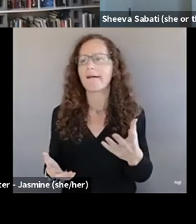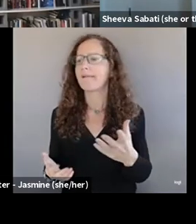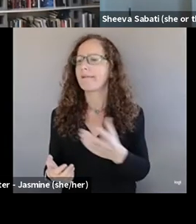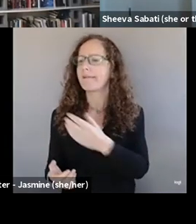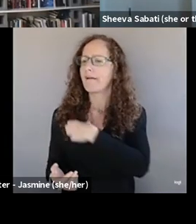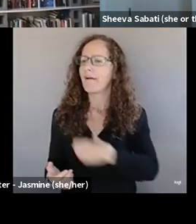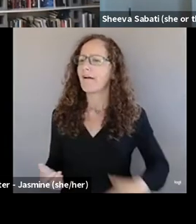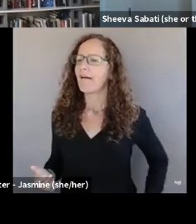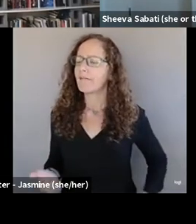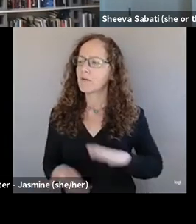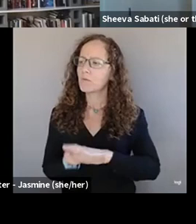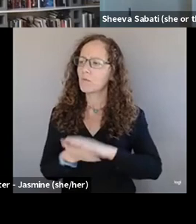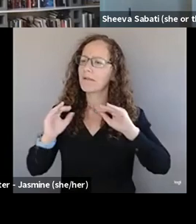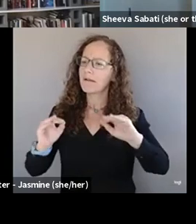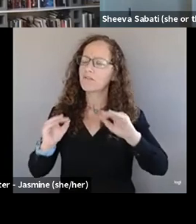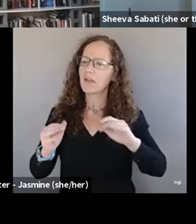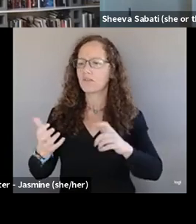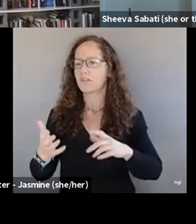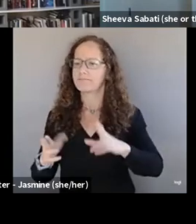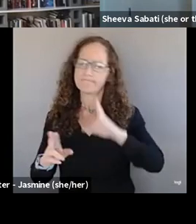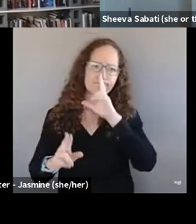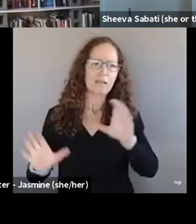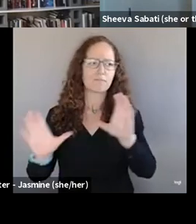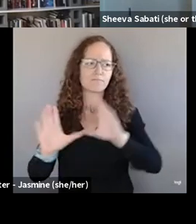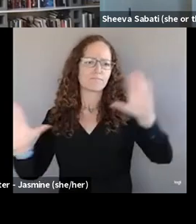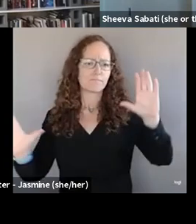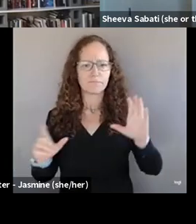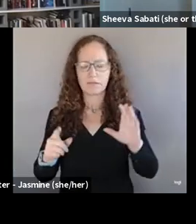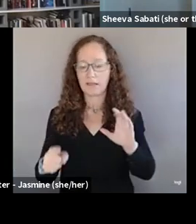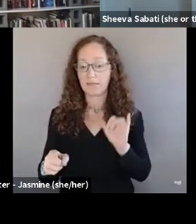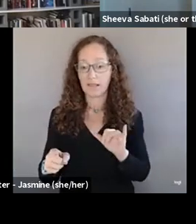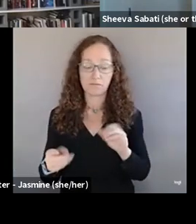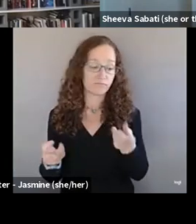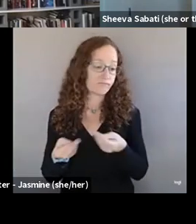not going to turn into a freedom school. It is a bank is going to